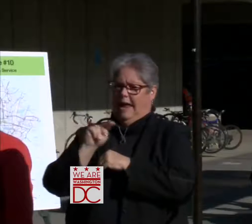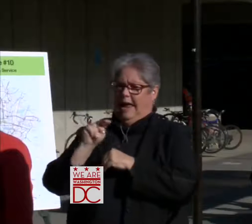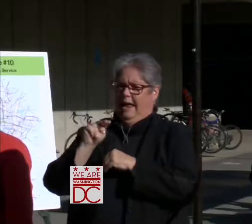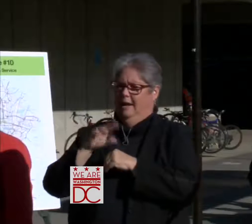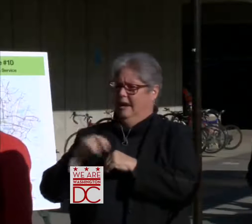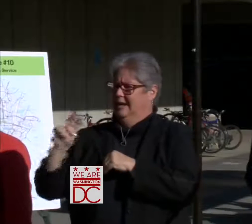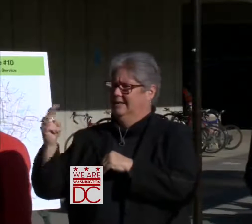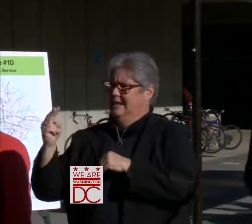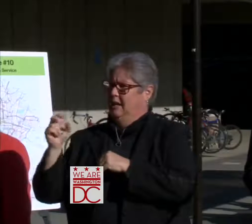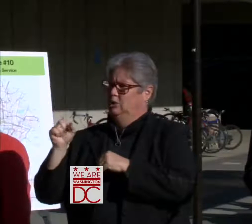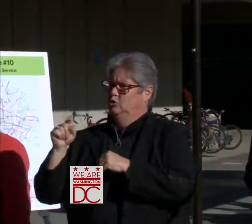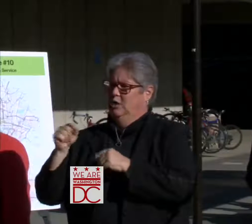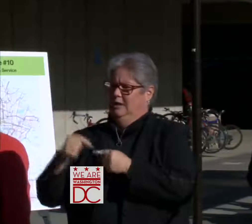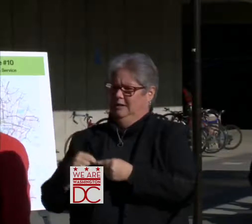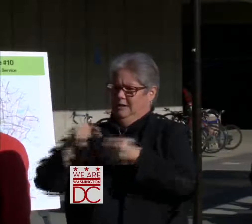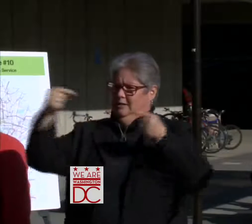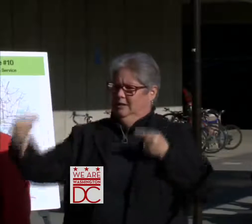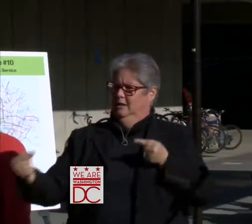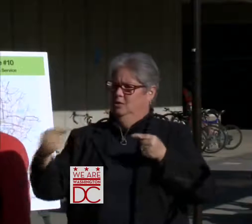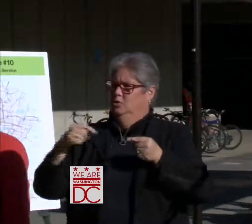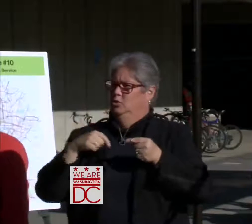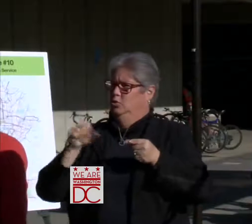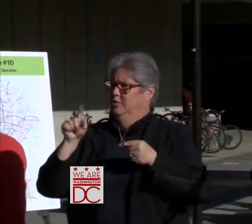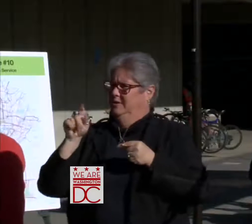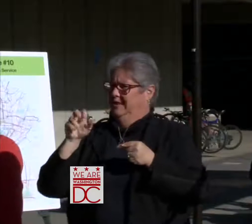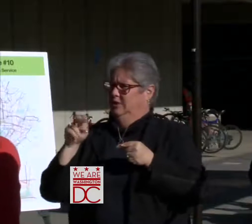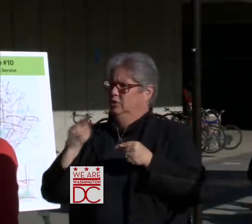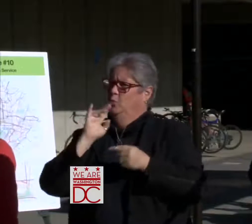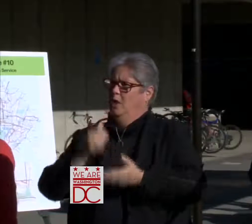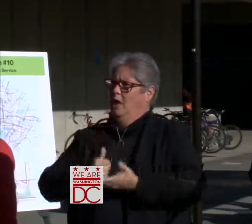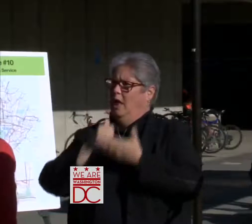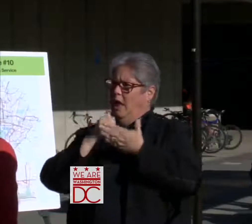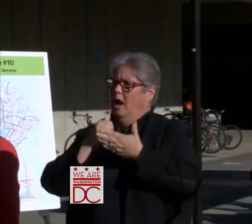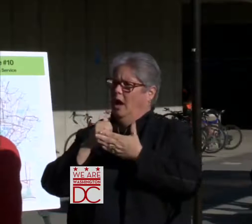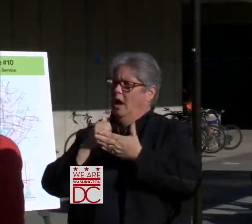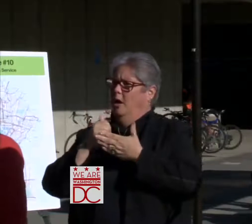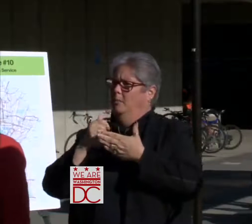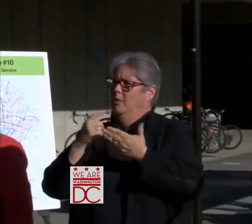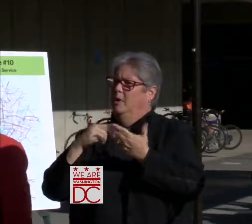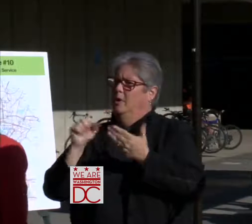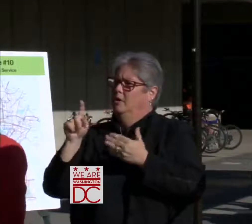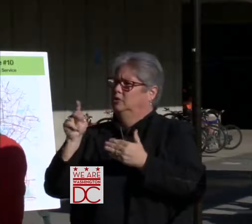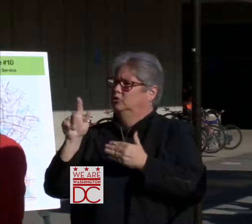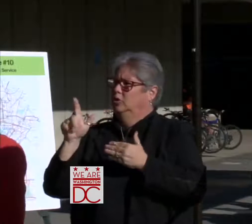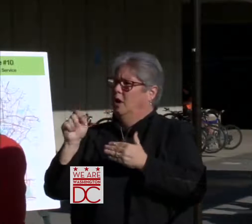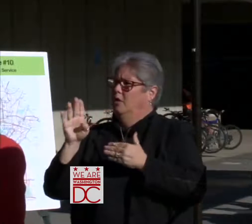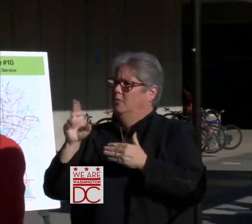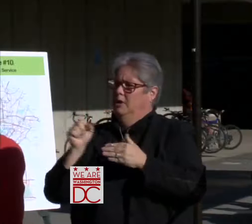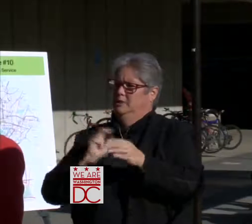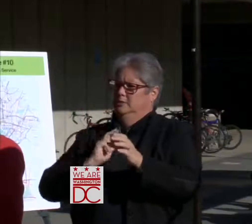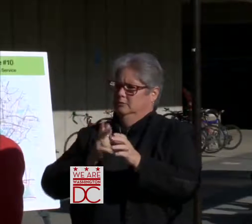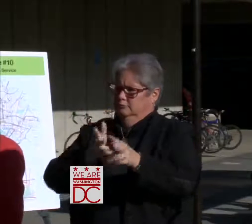THIS IS DIRECTLY ADJACENT TO THE STATION. THIS WILL HELP ACCOMMODATE THE STAGING OF THOSE SHUTTLE BUSES.